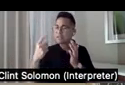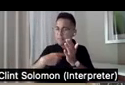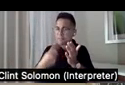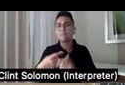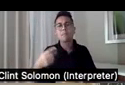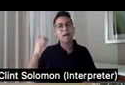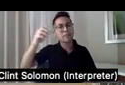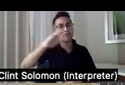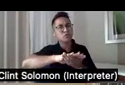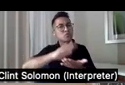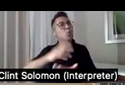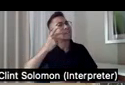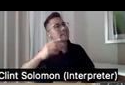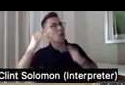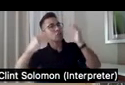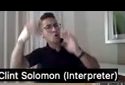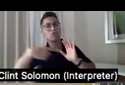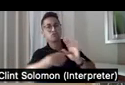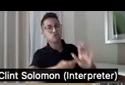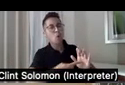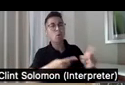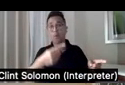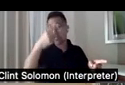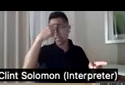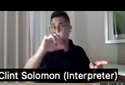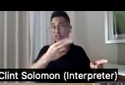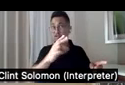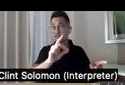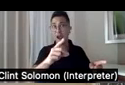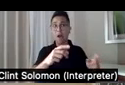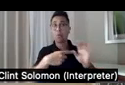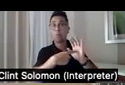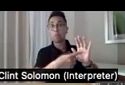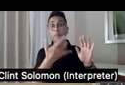showing what they think the child will prefer for a longer period of time and oh my goodness those